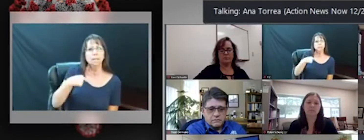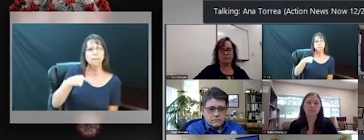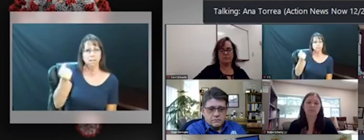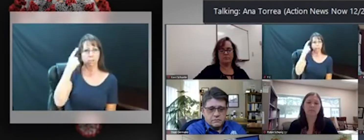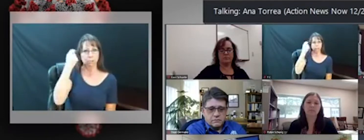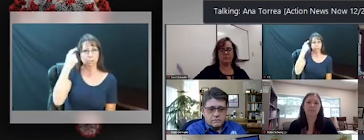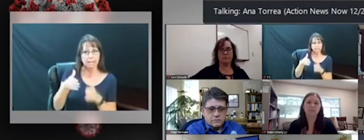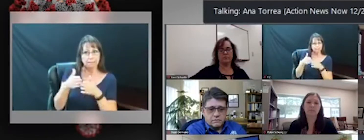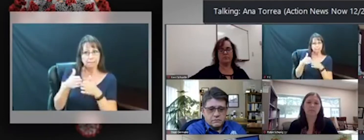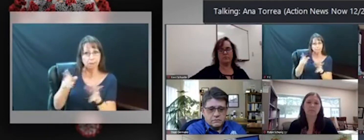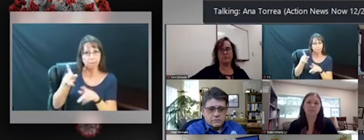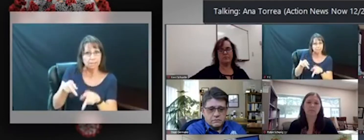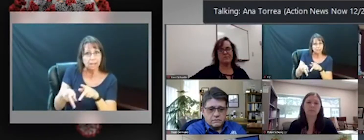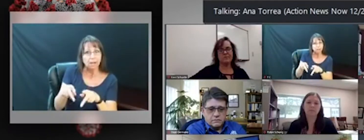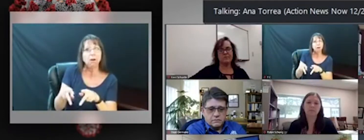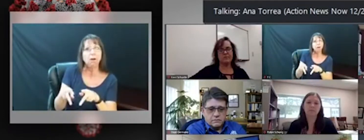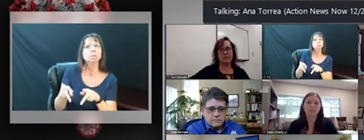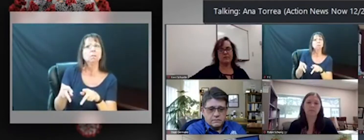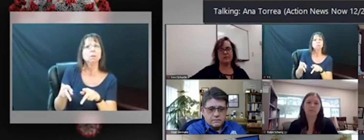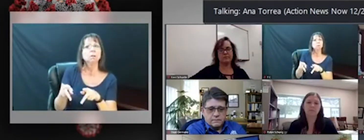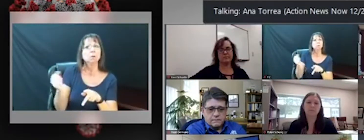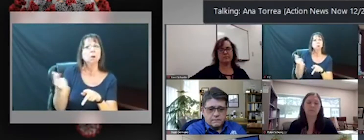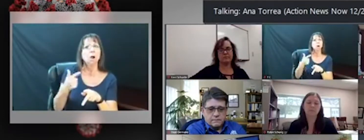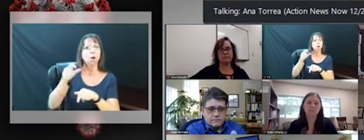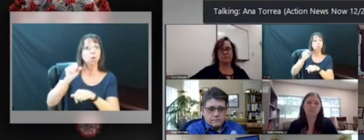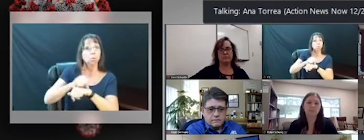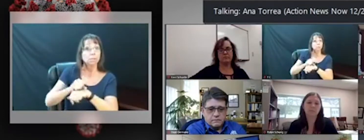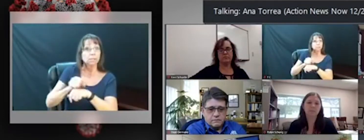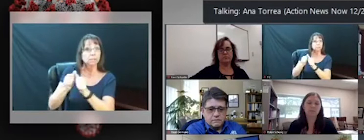are working together. How are you guys handling these cases to make sure that